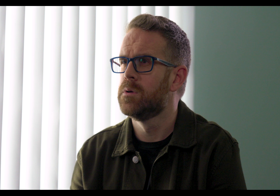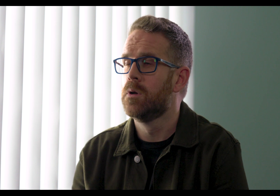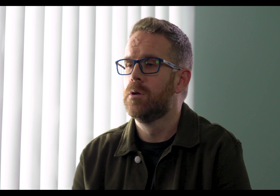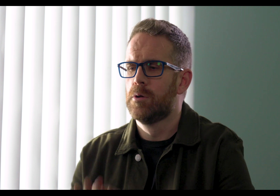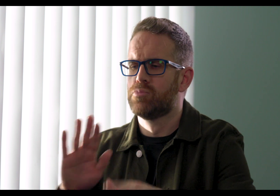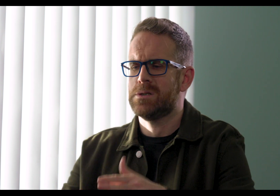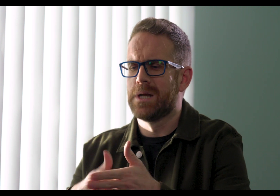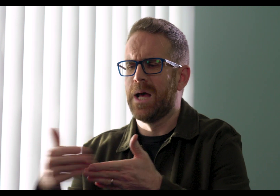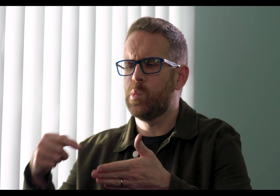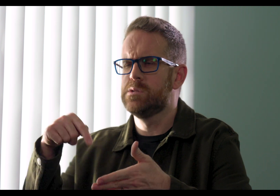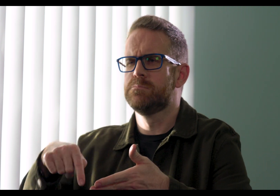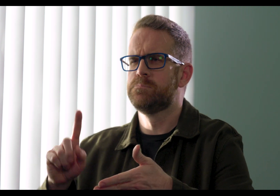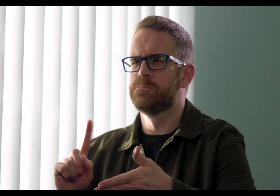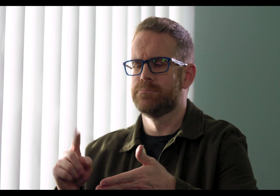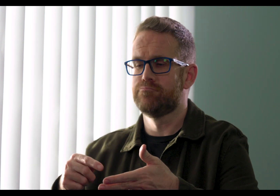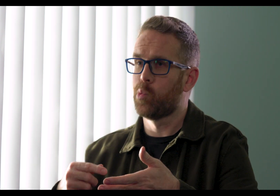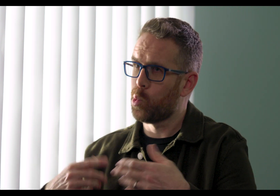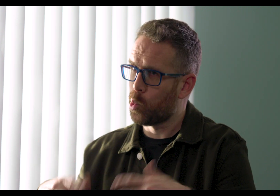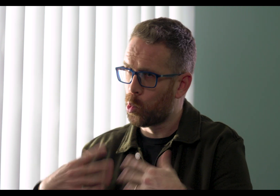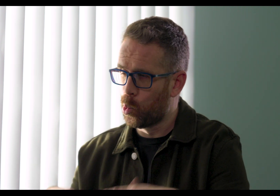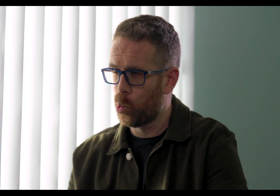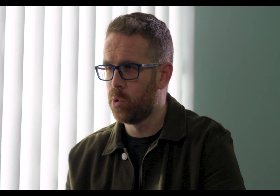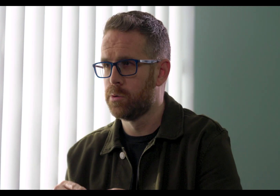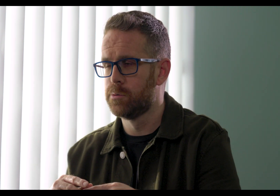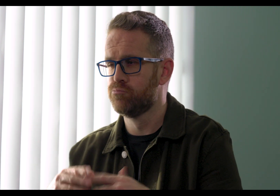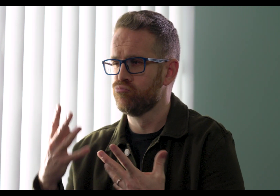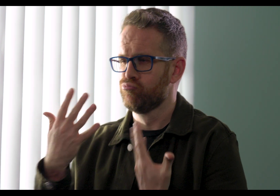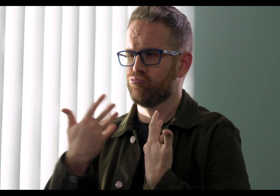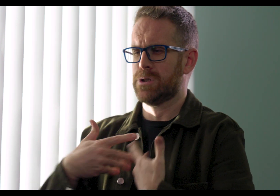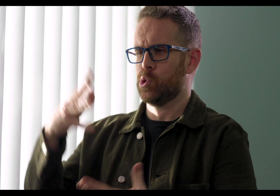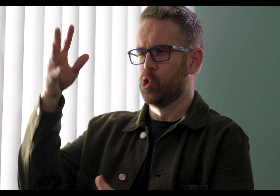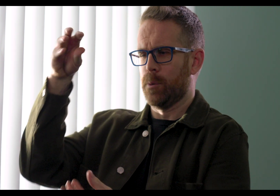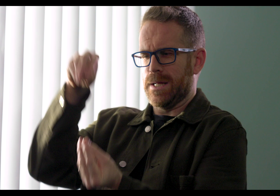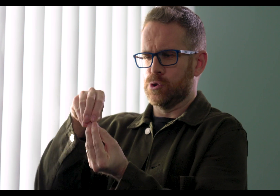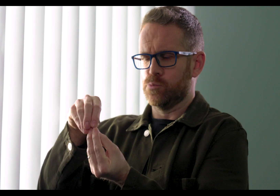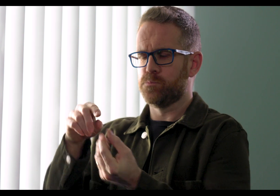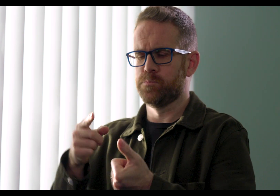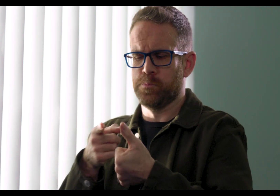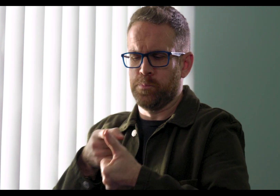British Sign Language is a very rich form of communication, which includes a combination of hand gestures,